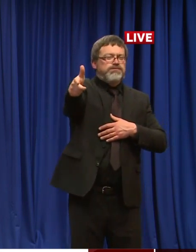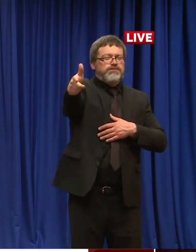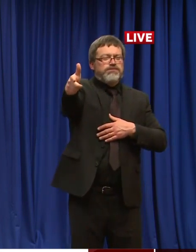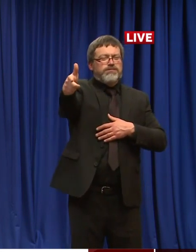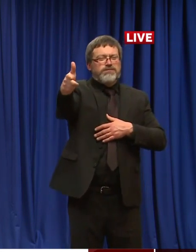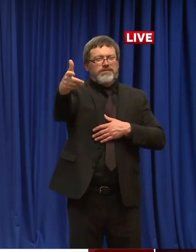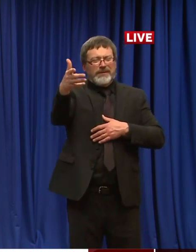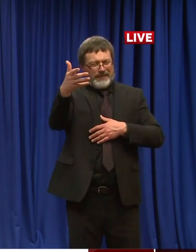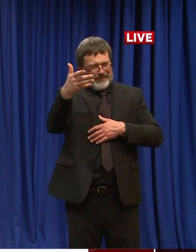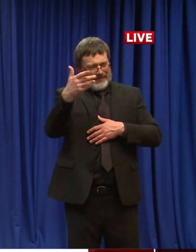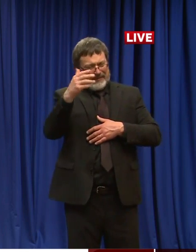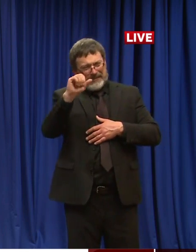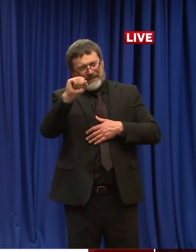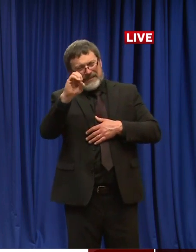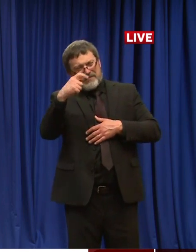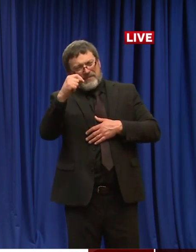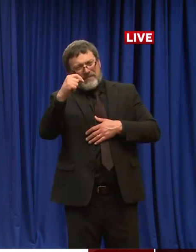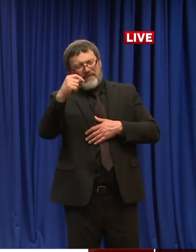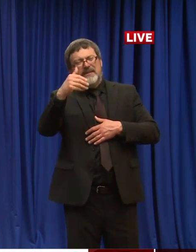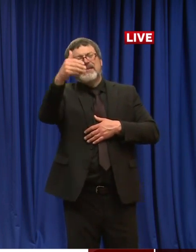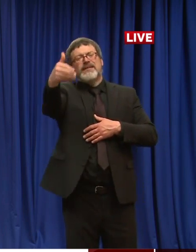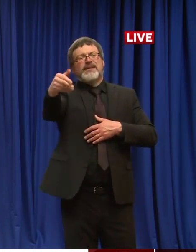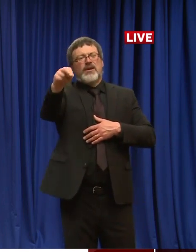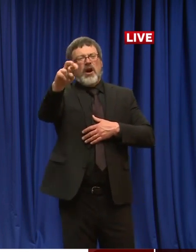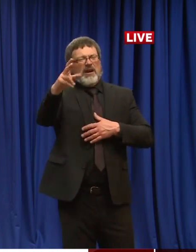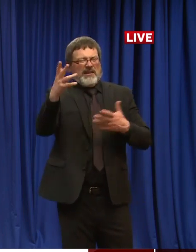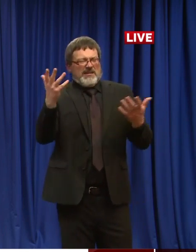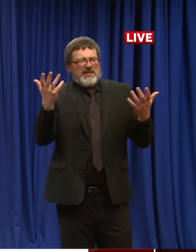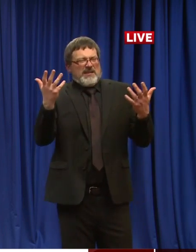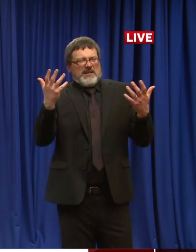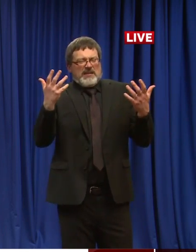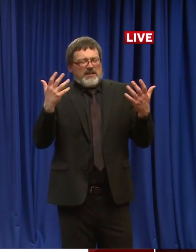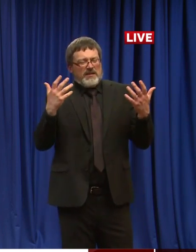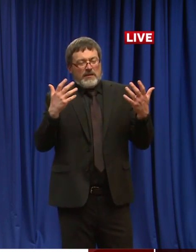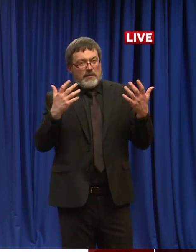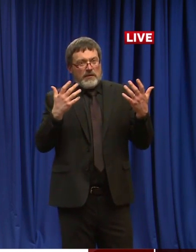STATE THE SHOW MONTHS AND MONTHS OFF SEPTEMBER AND NOVEMBER SO WE ARE WAY FAR AWAY.